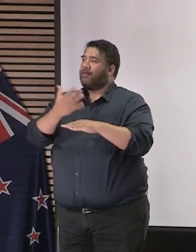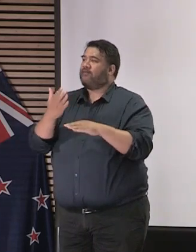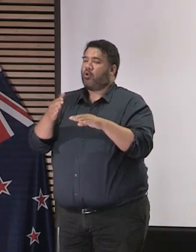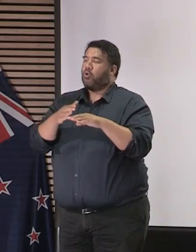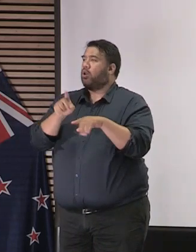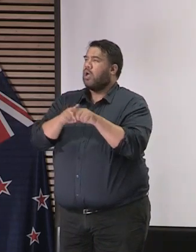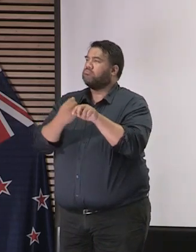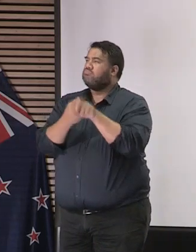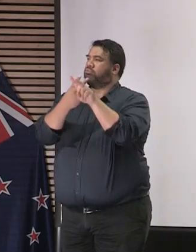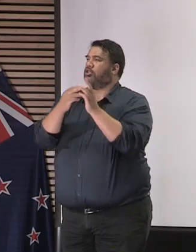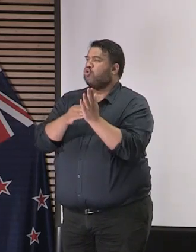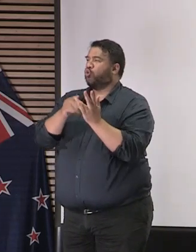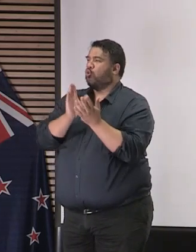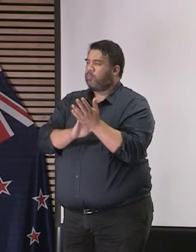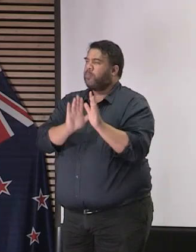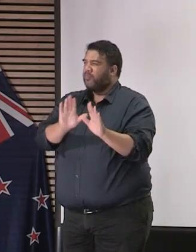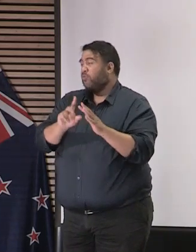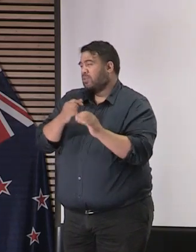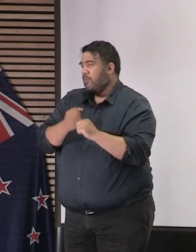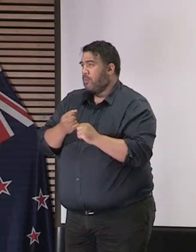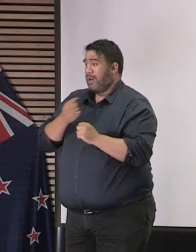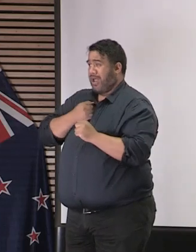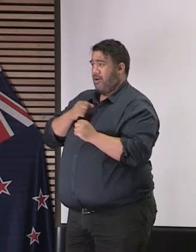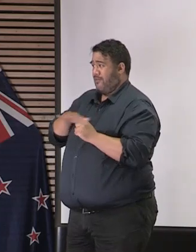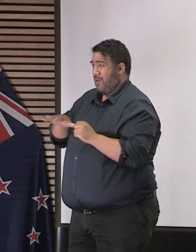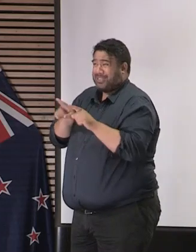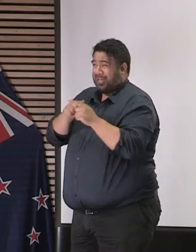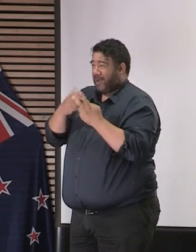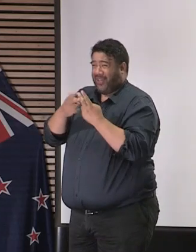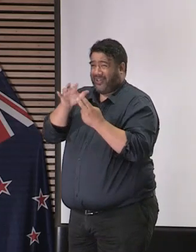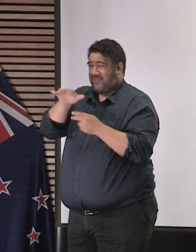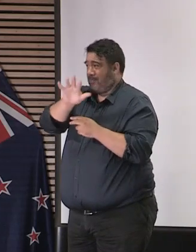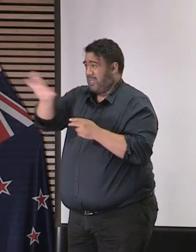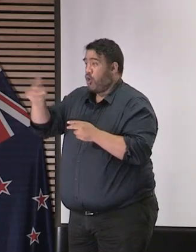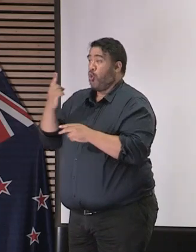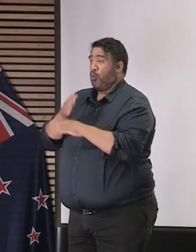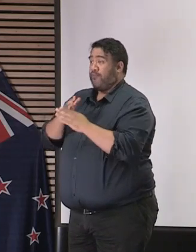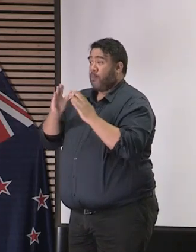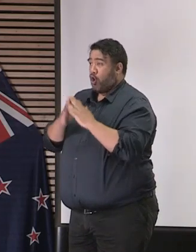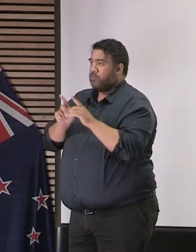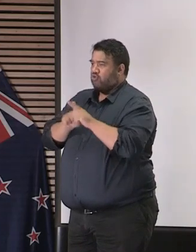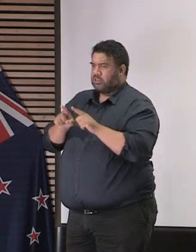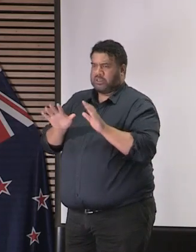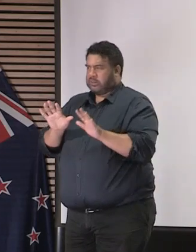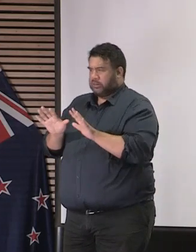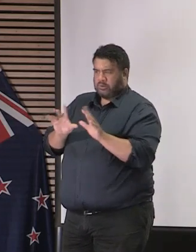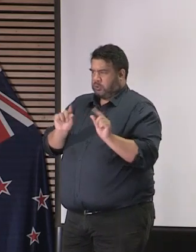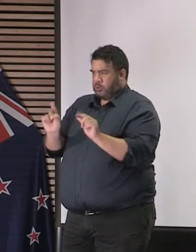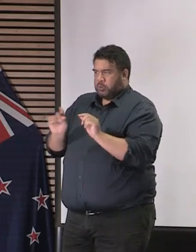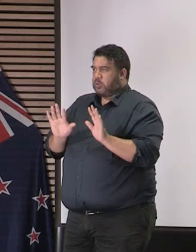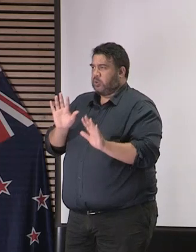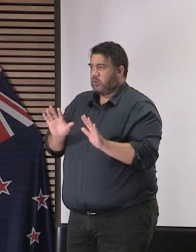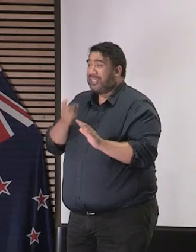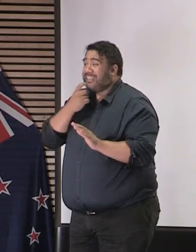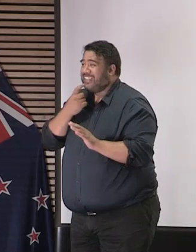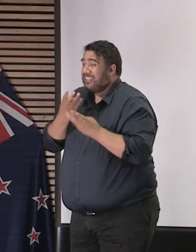turns to go out, we set up the